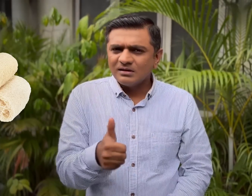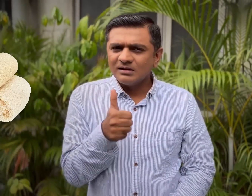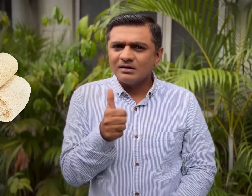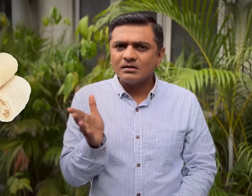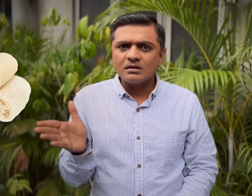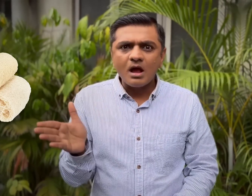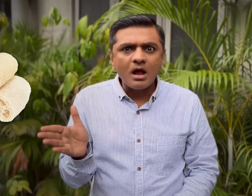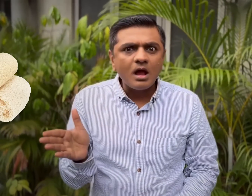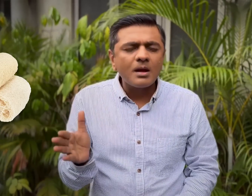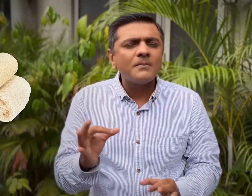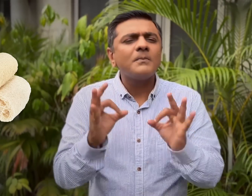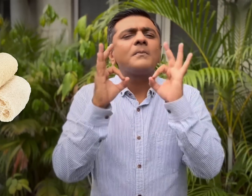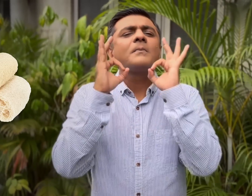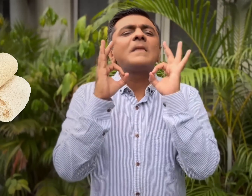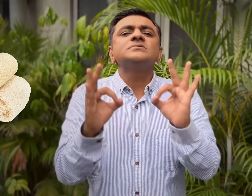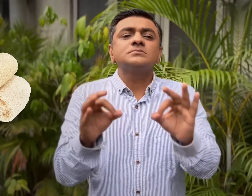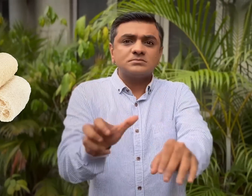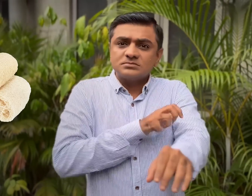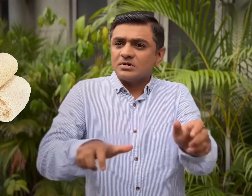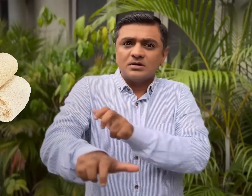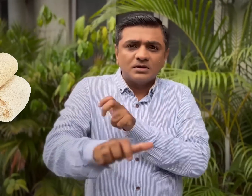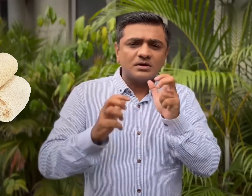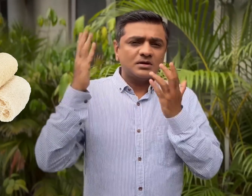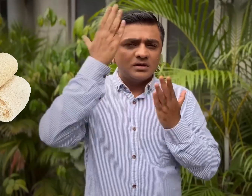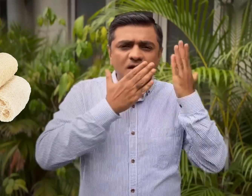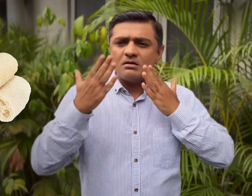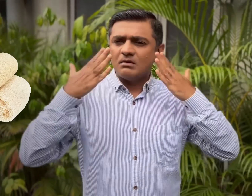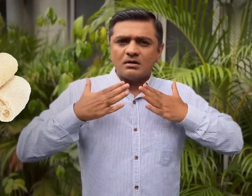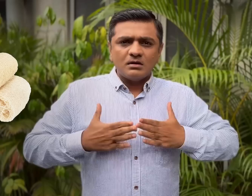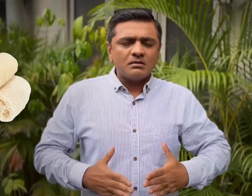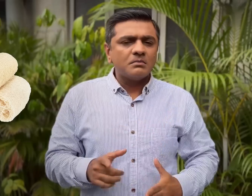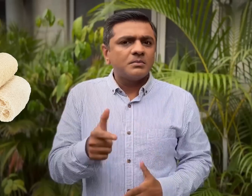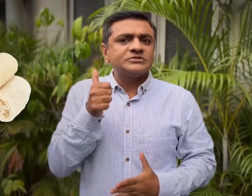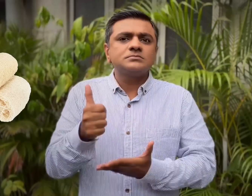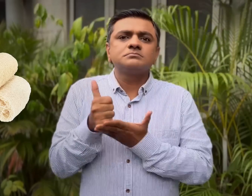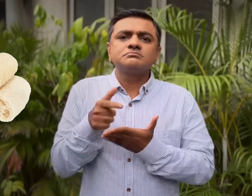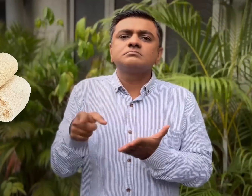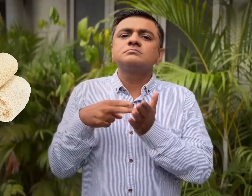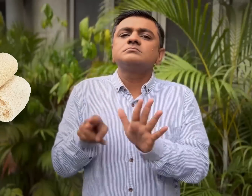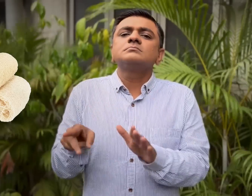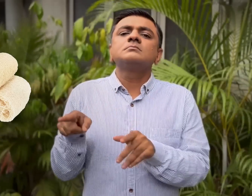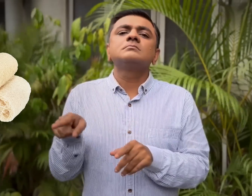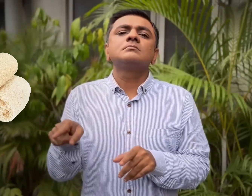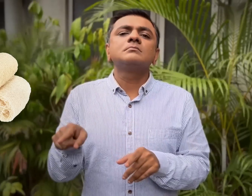It is amazing and the best natural scrub for your body.